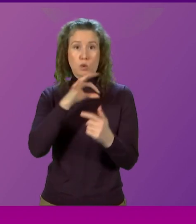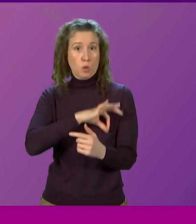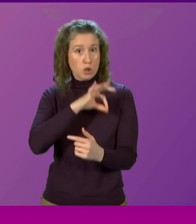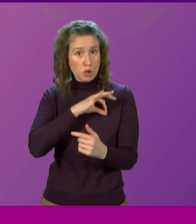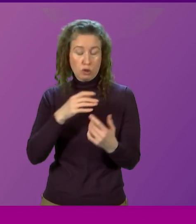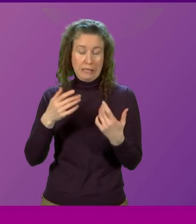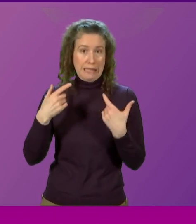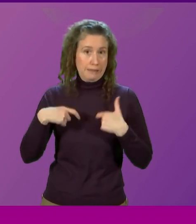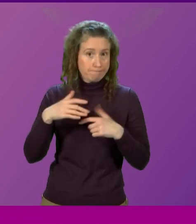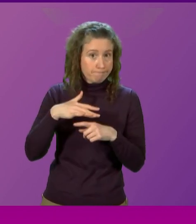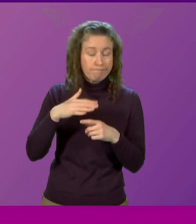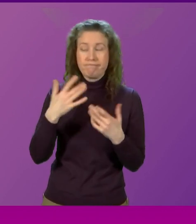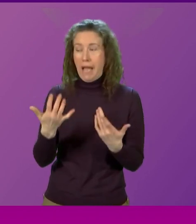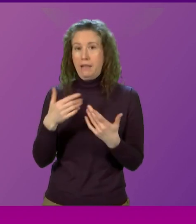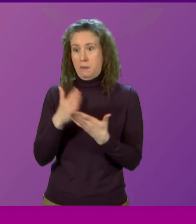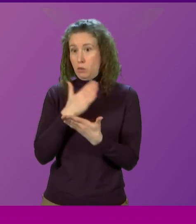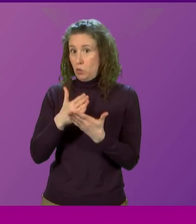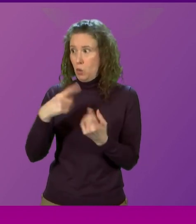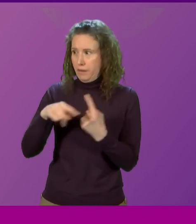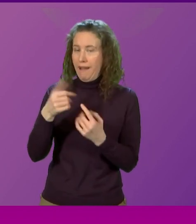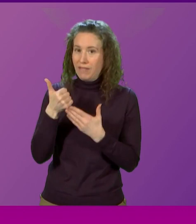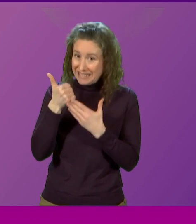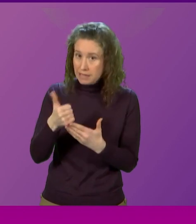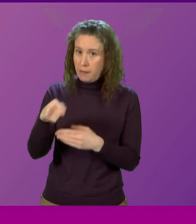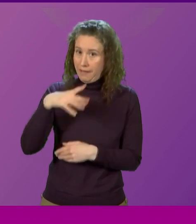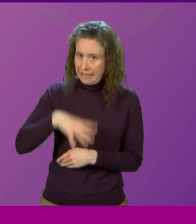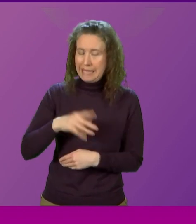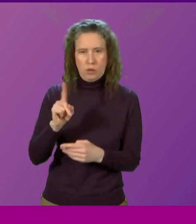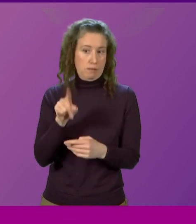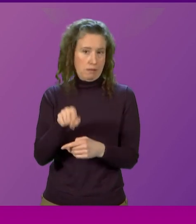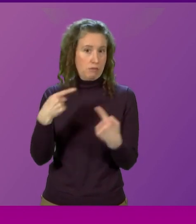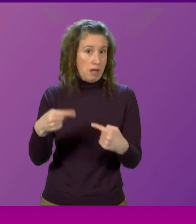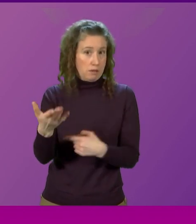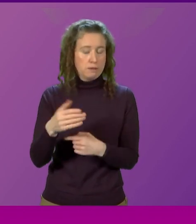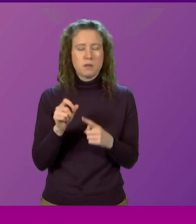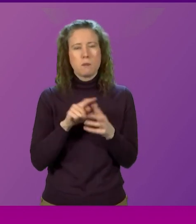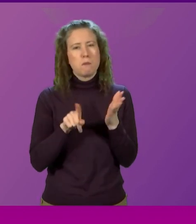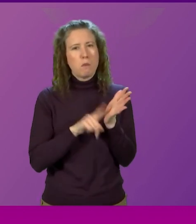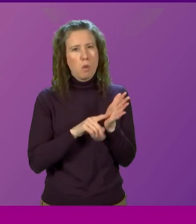people receive the assistance to which they are entitled.